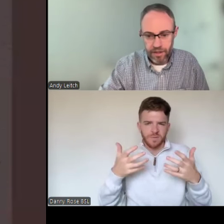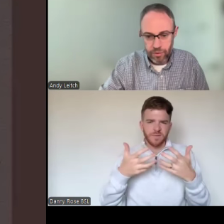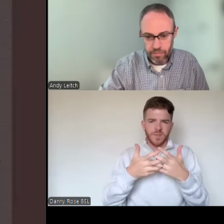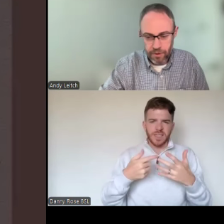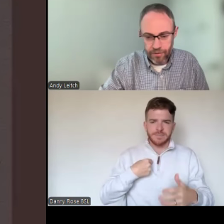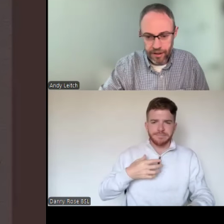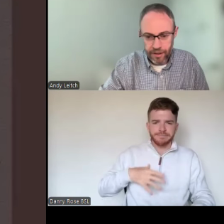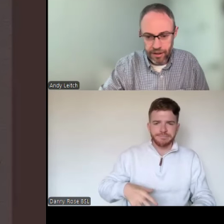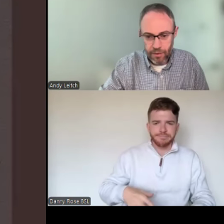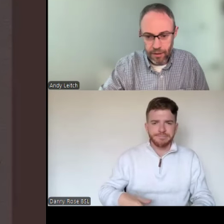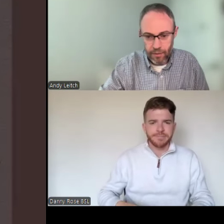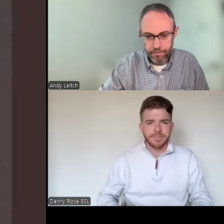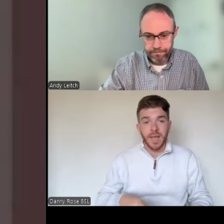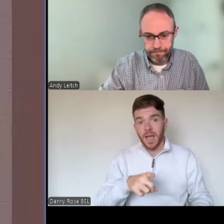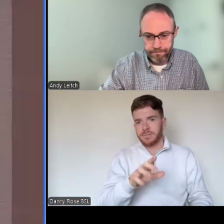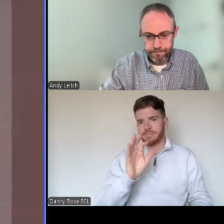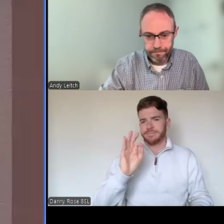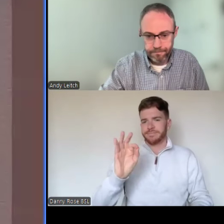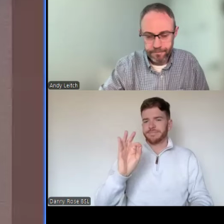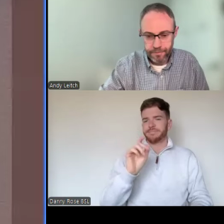This one looks perfect. Let's go with that one.